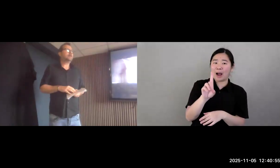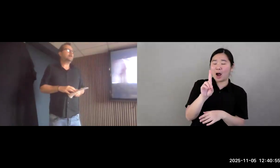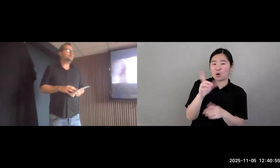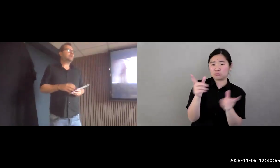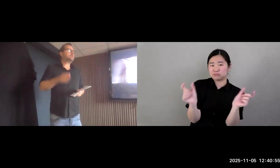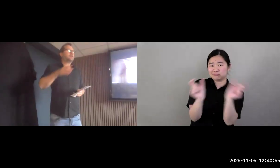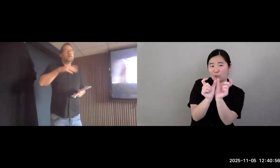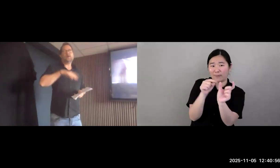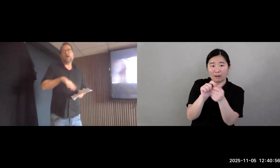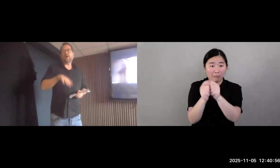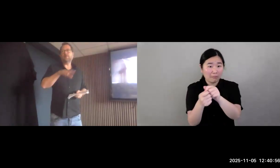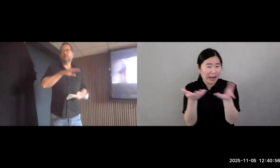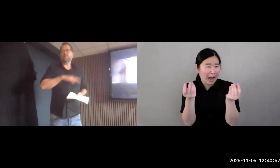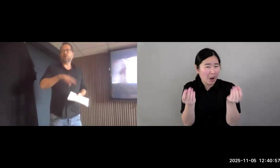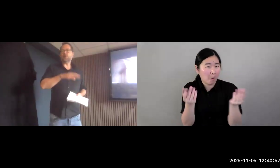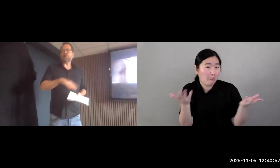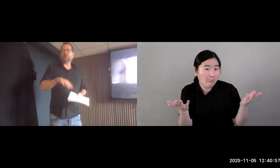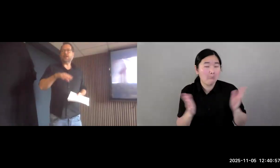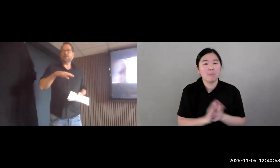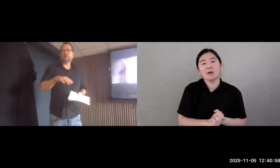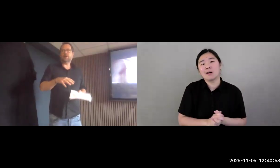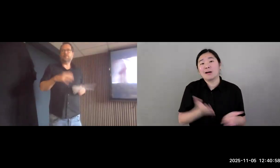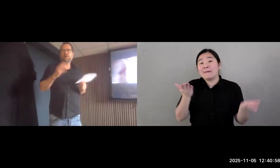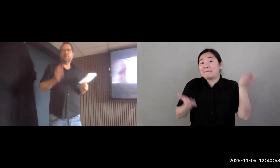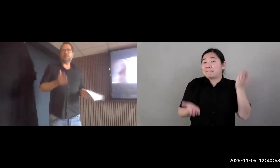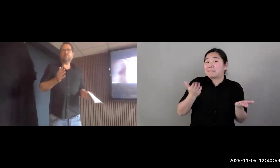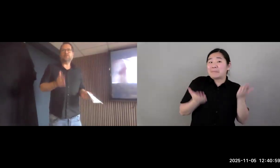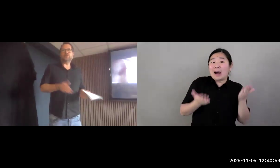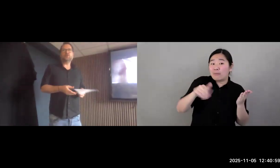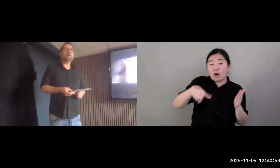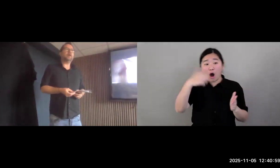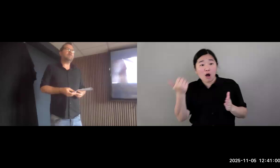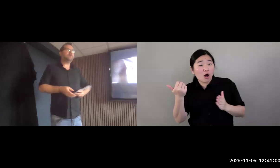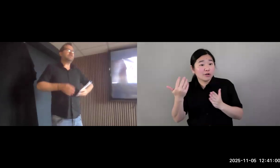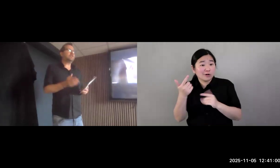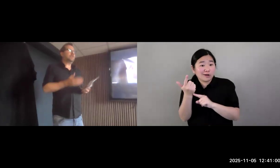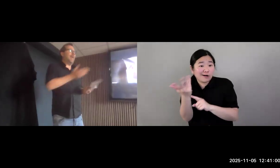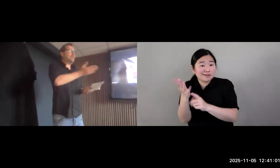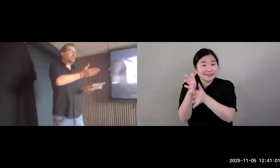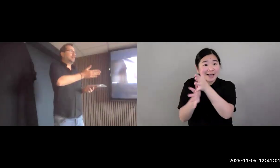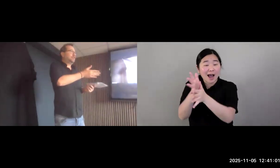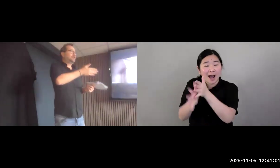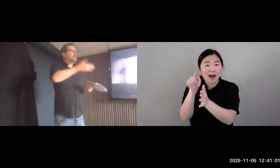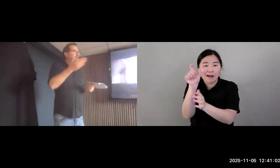Right? That's in phonological change, a very basic principle that if, for instance, an S